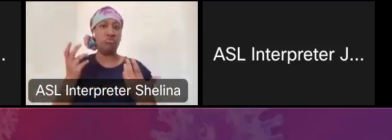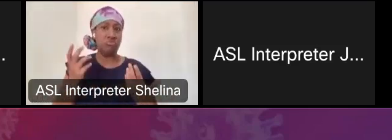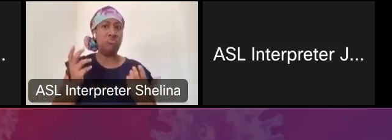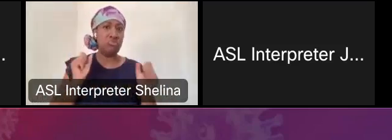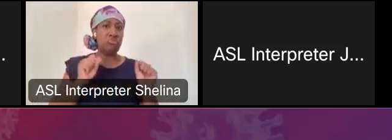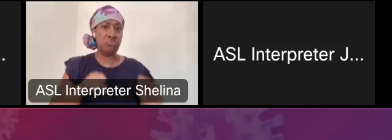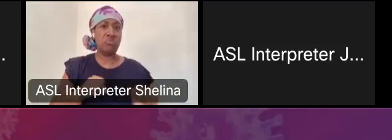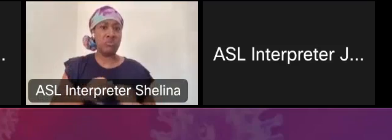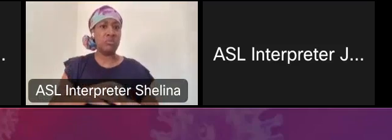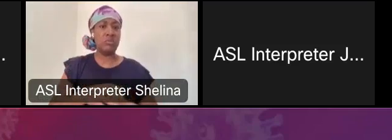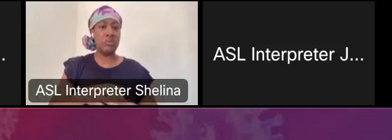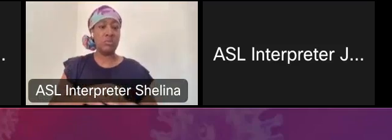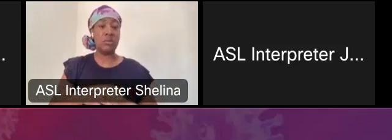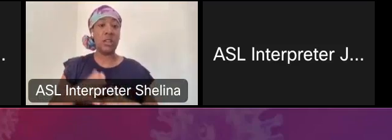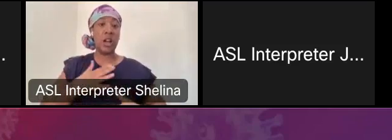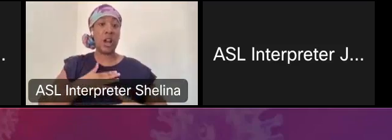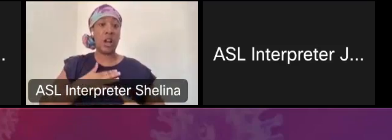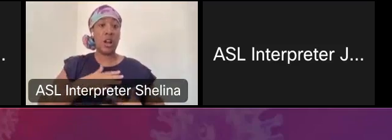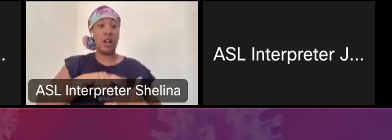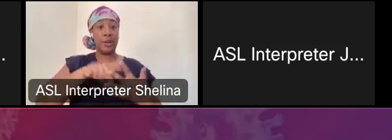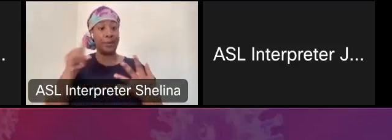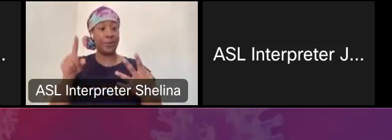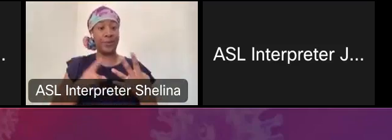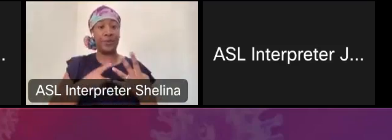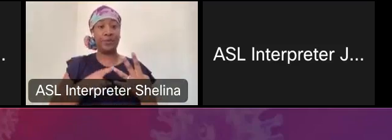Inflammation around the heart is another adverse event.